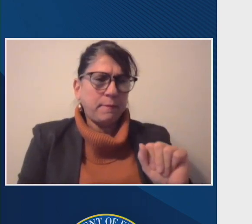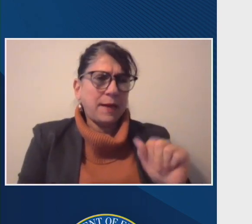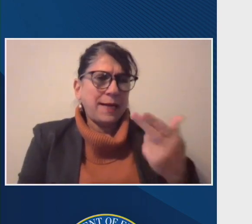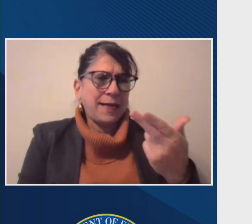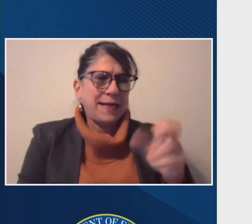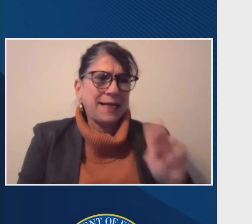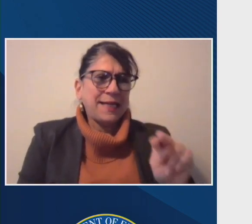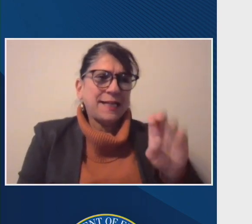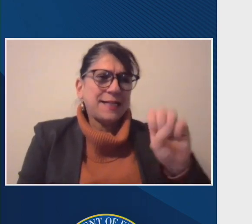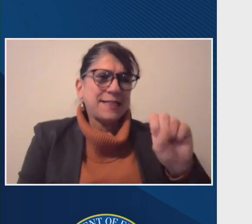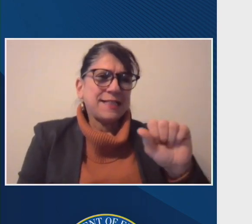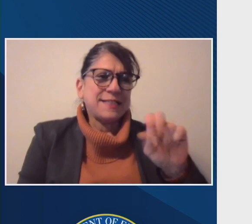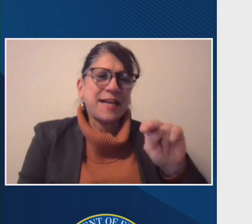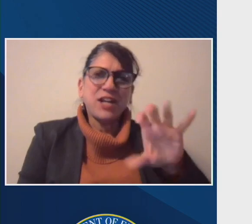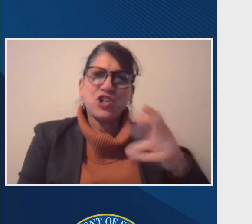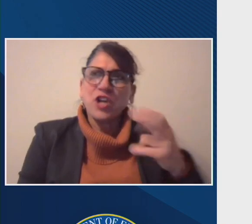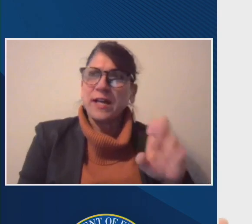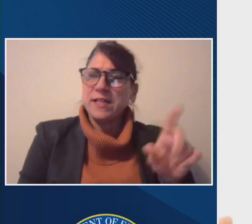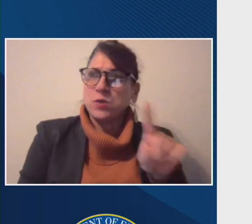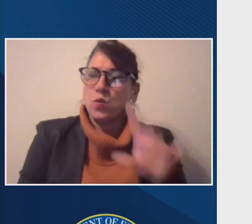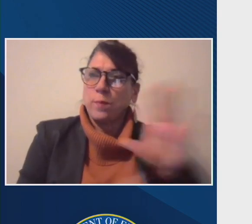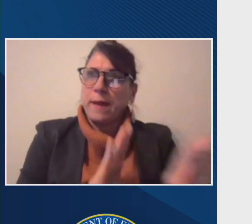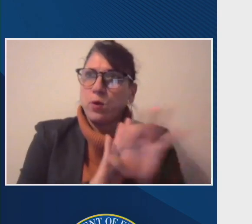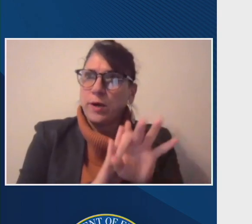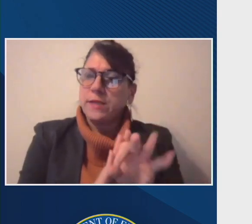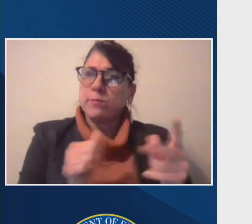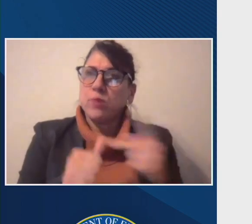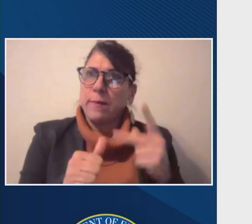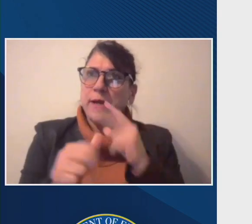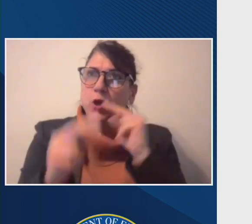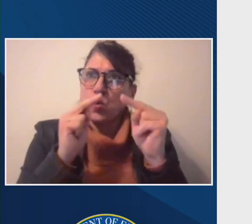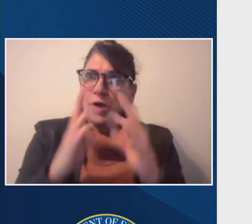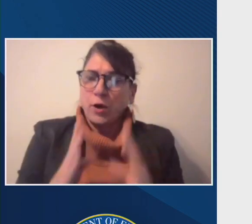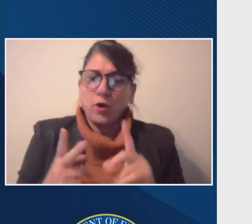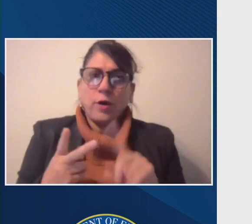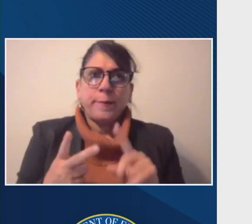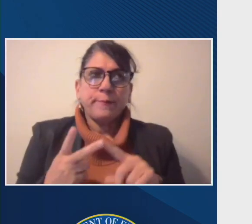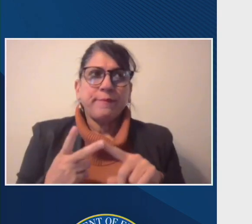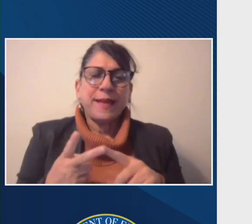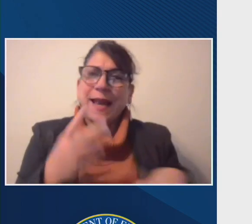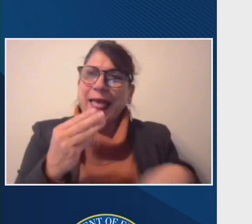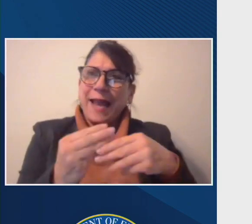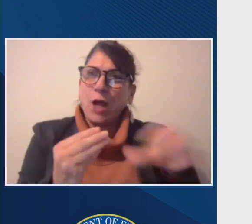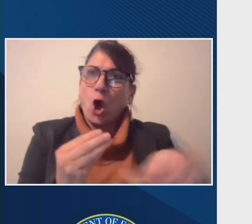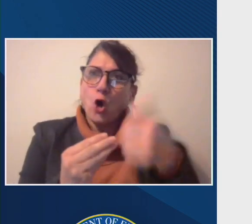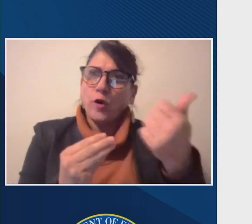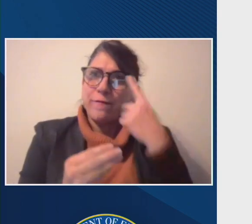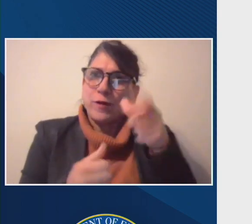I also propose adding alternates to each of those seats.